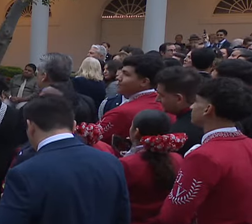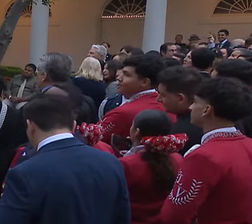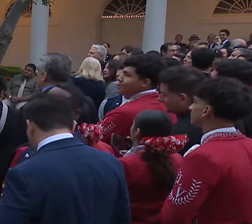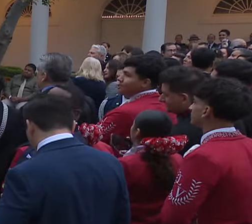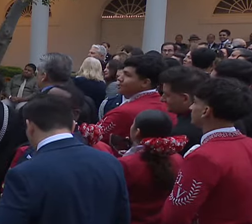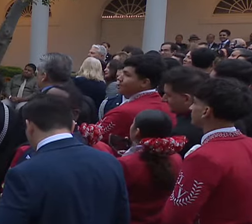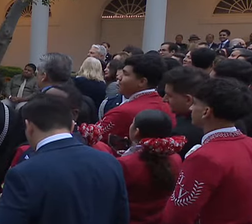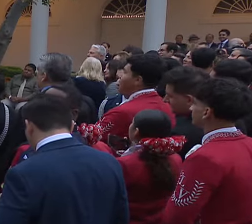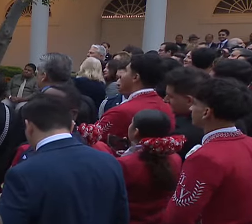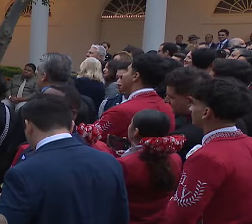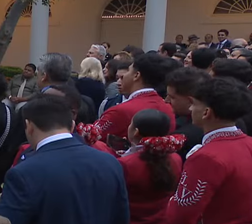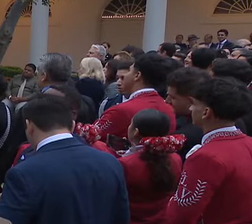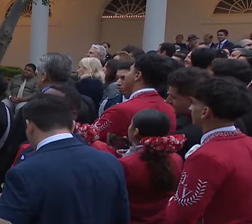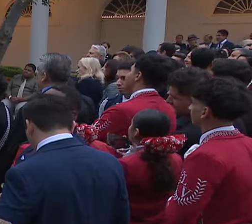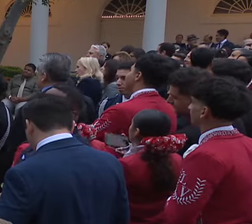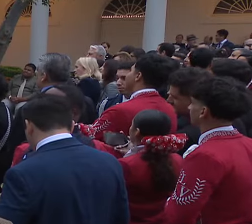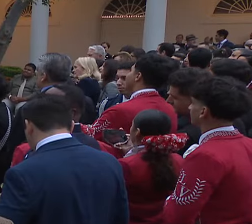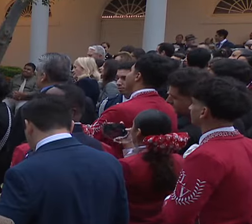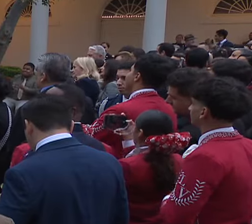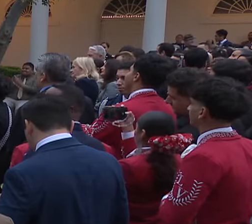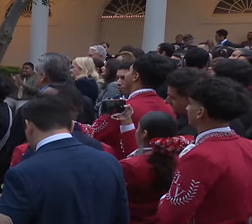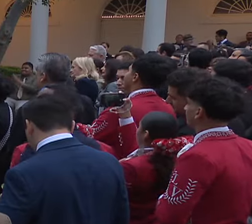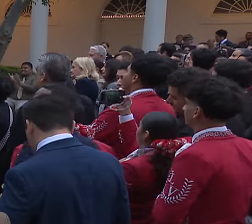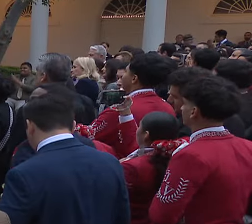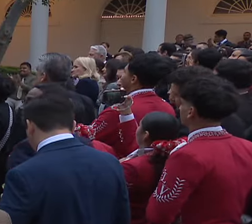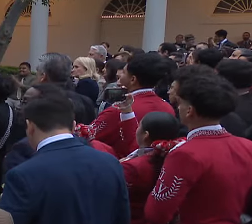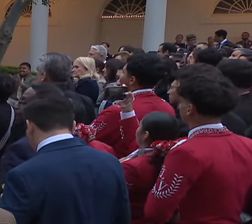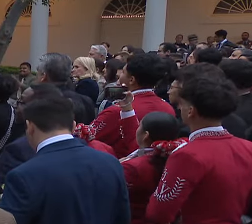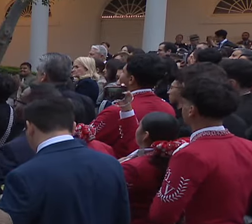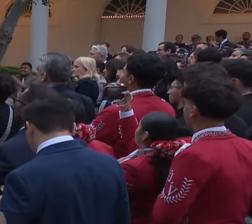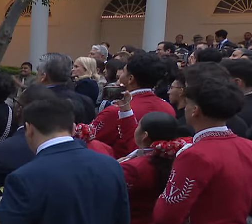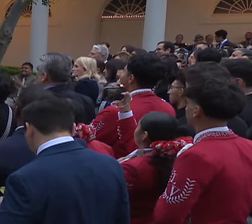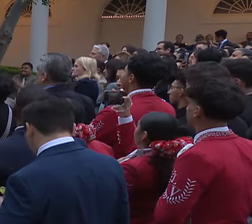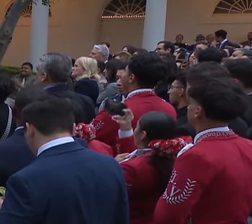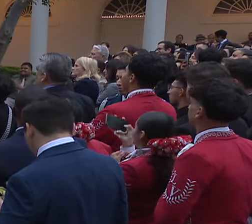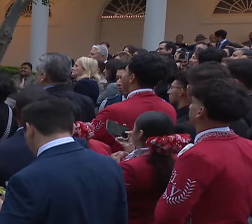Ms. Moreno: One, two, three. Here we go. Hi. My goodness.